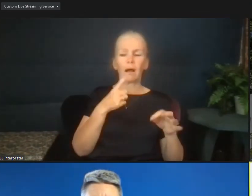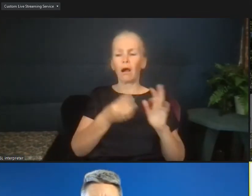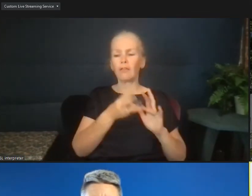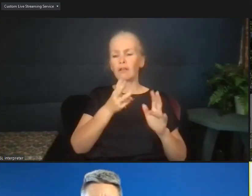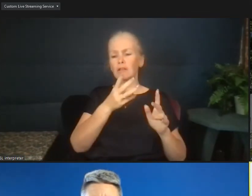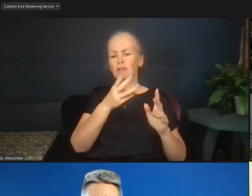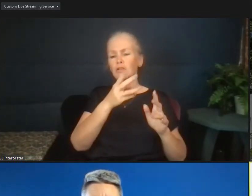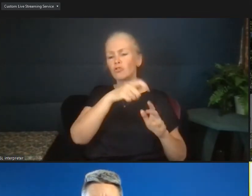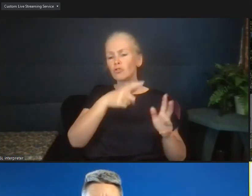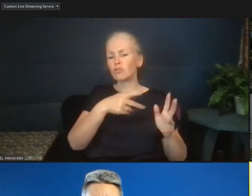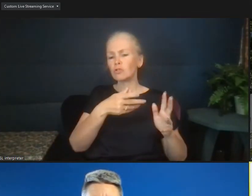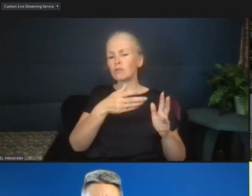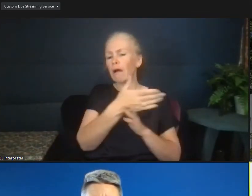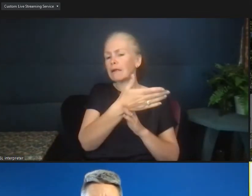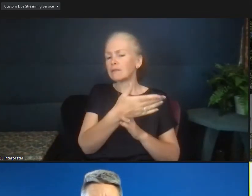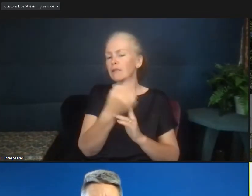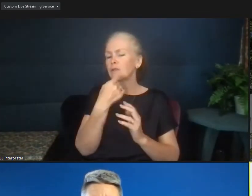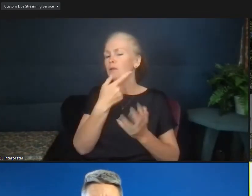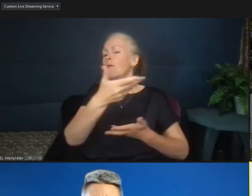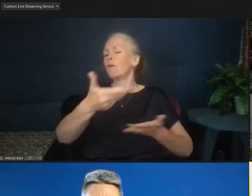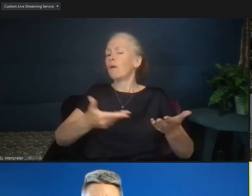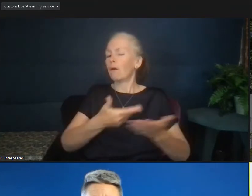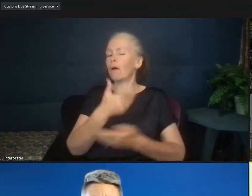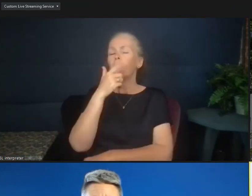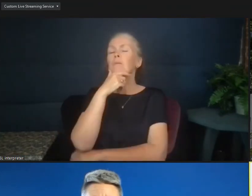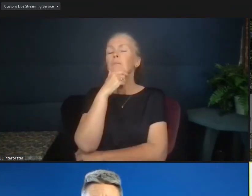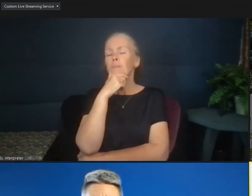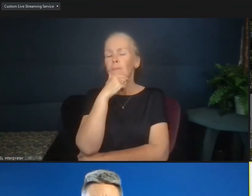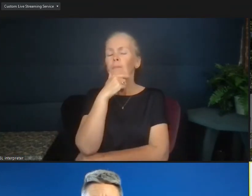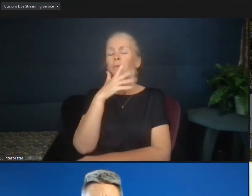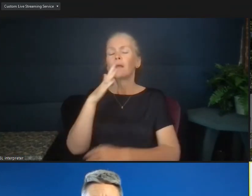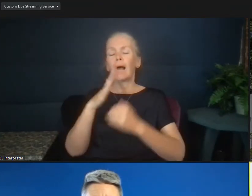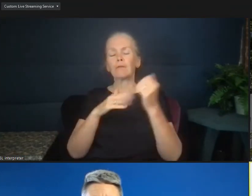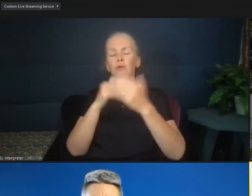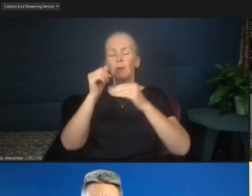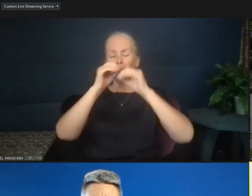becomes a part of the conversation that you're having, and it helps you build that that wider